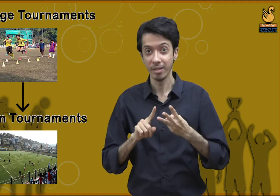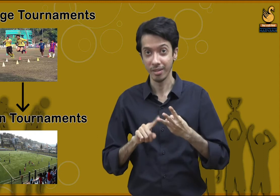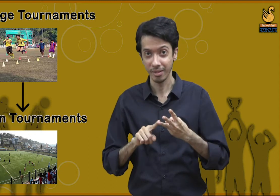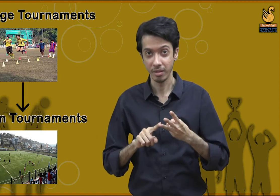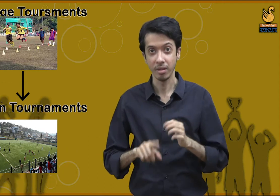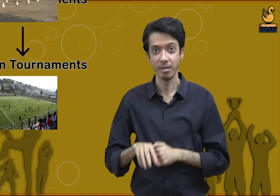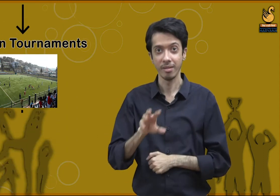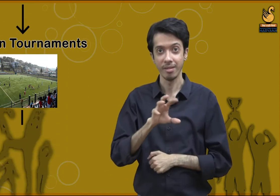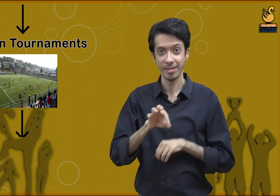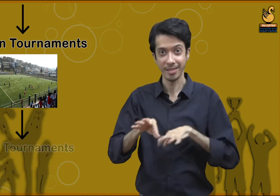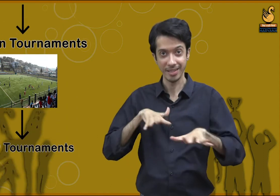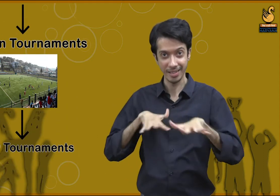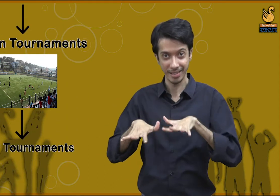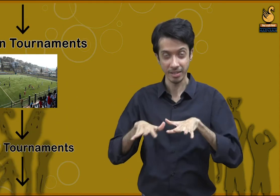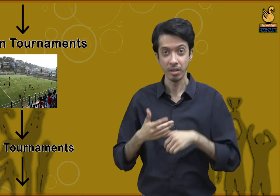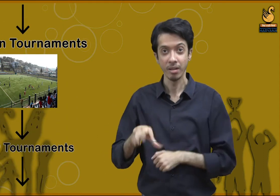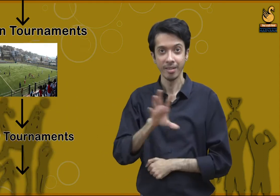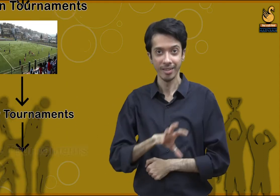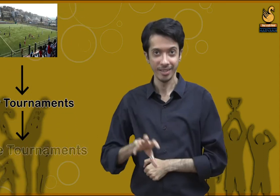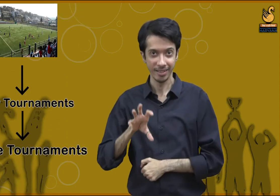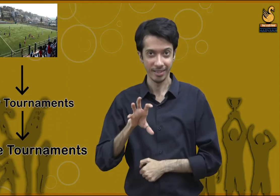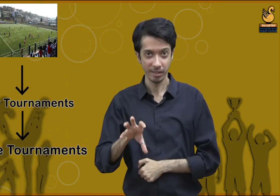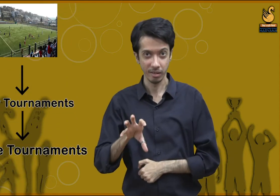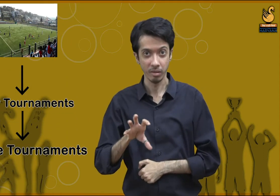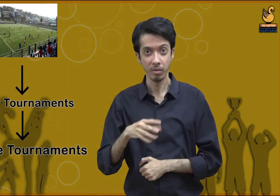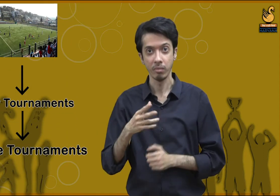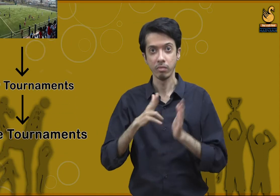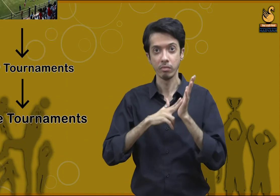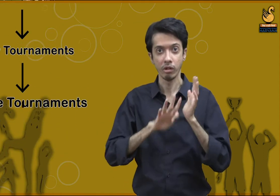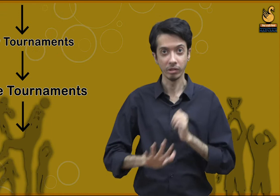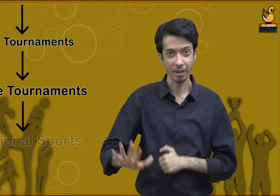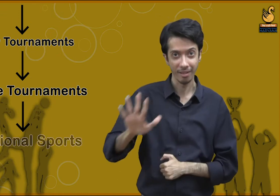then town tournament then they move to the next level that is city level tournament.